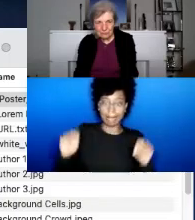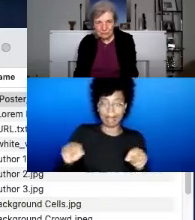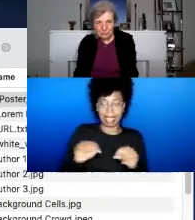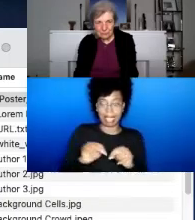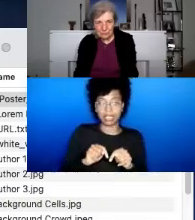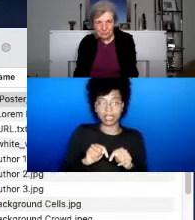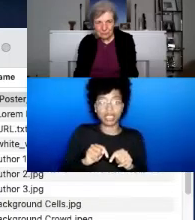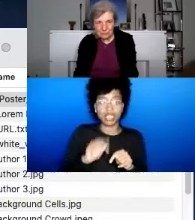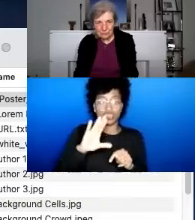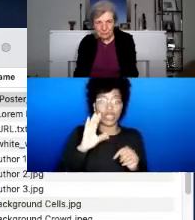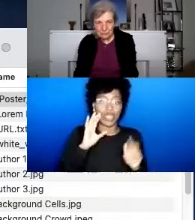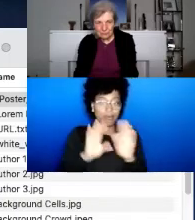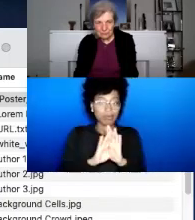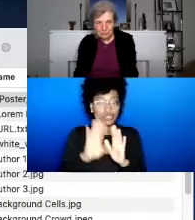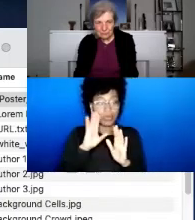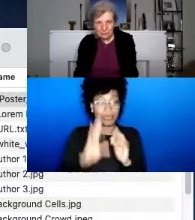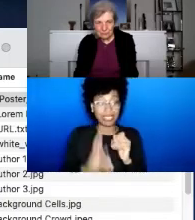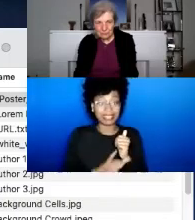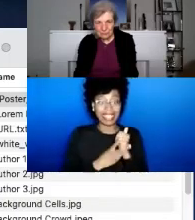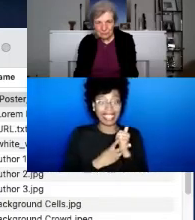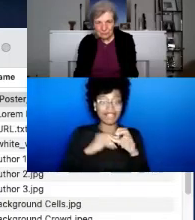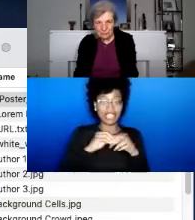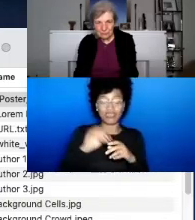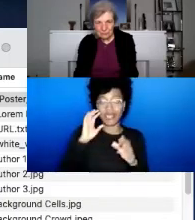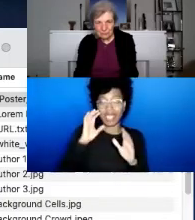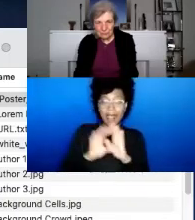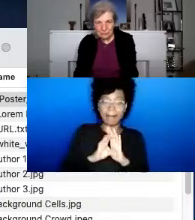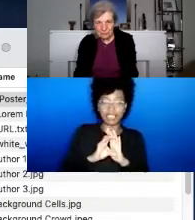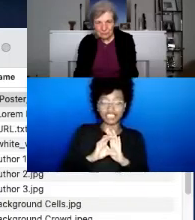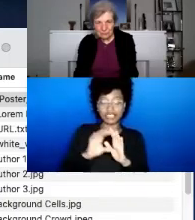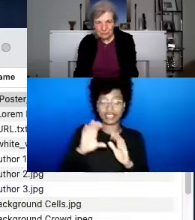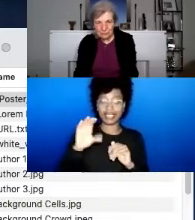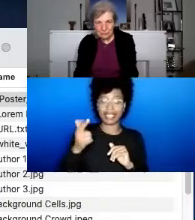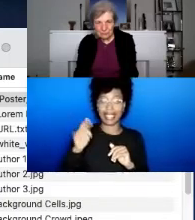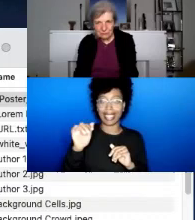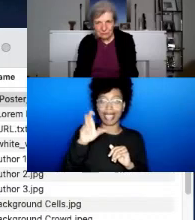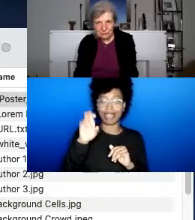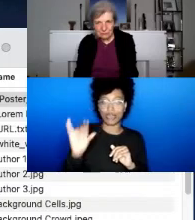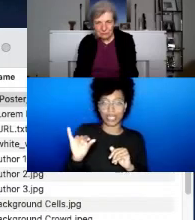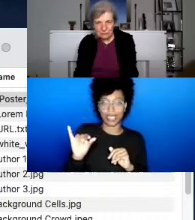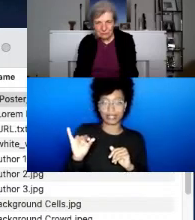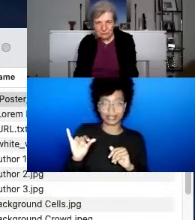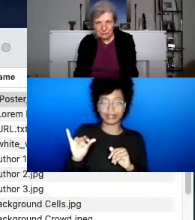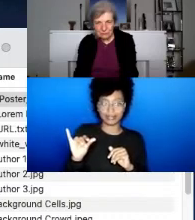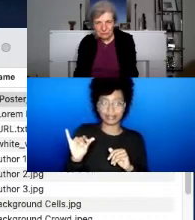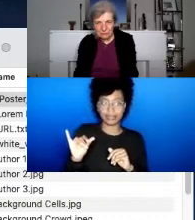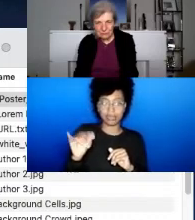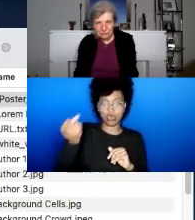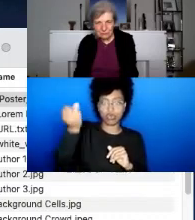your images will be saved in the image gallery. 07:43:10 So as I mentioned, those are always